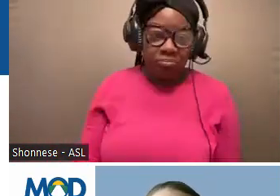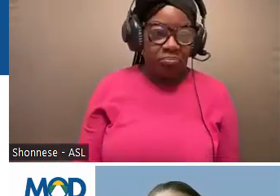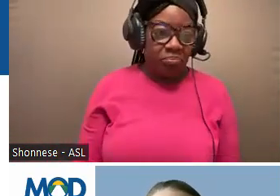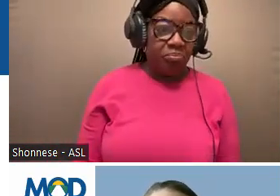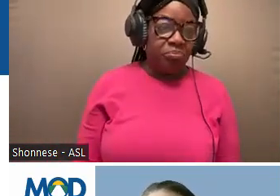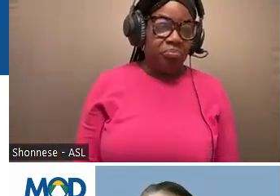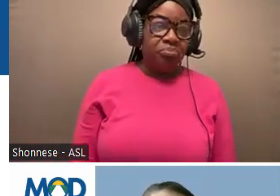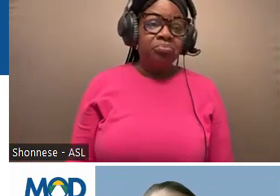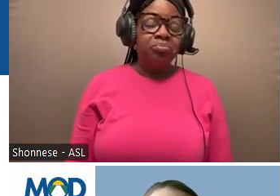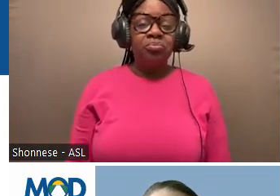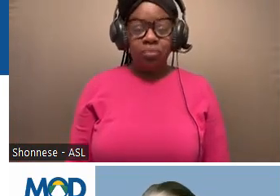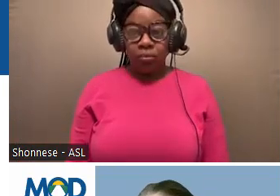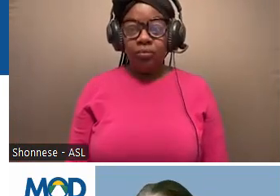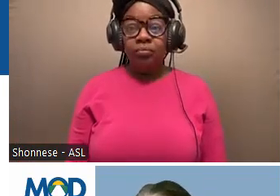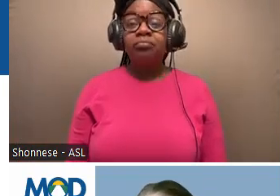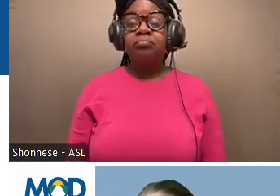So, as I said, I think it can be really helpful